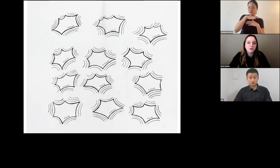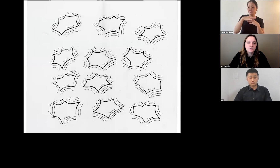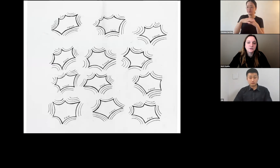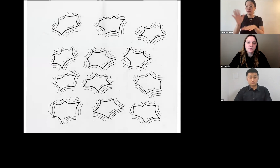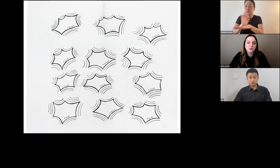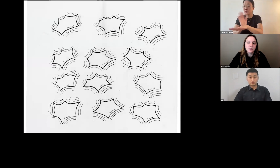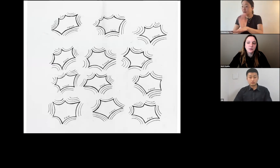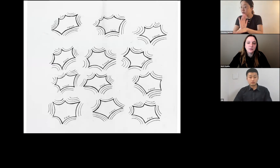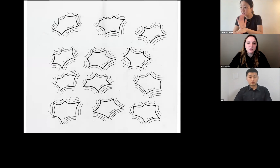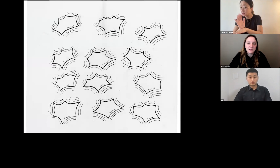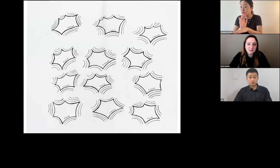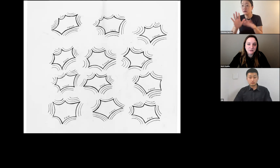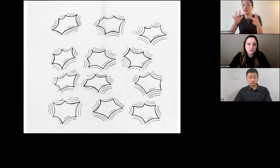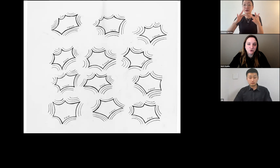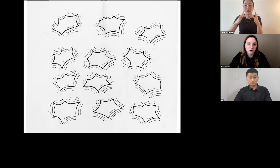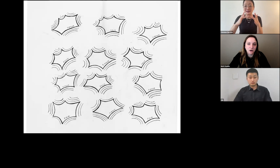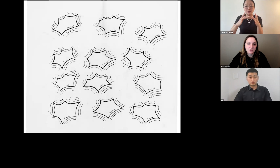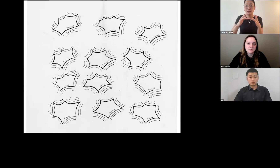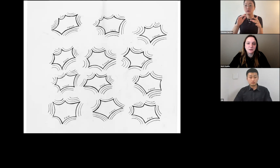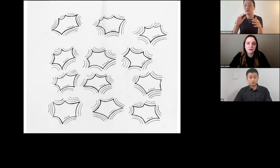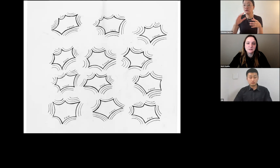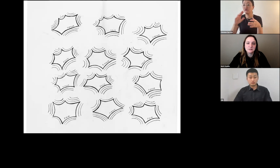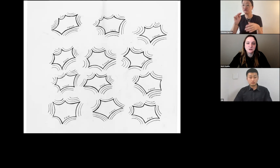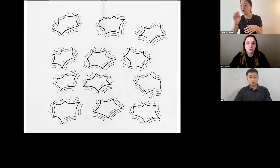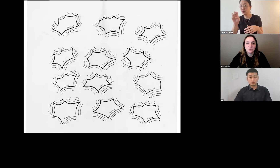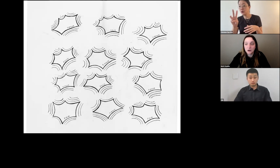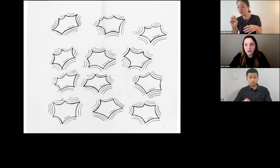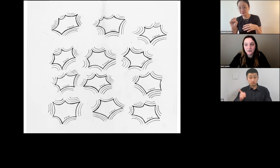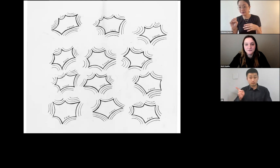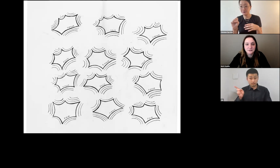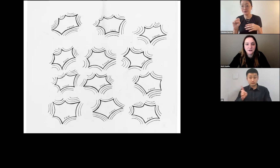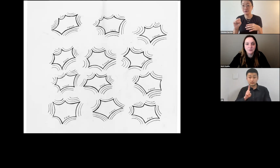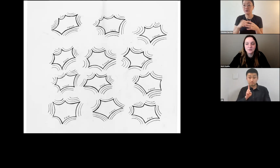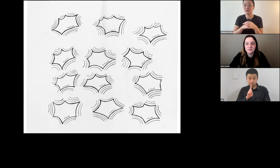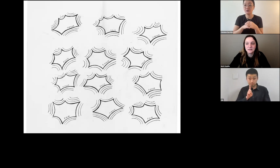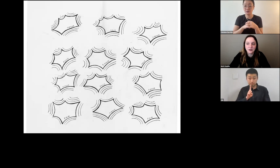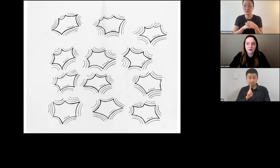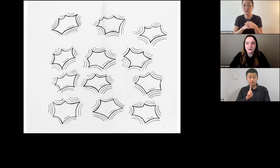So this drawing speaks to narratives and we see narratives